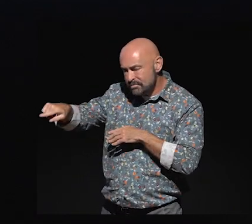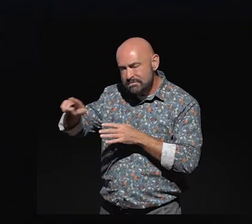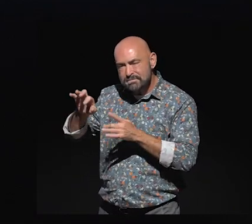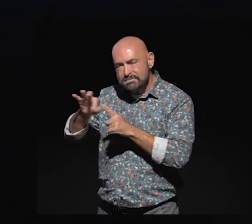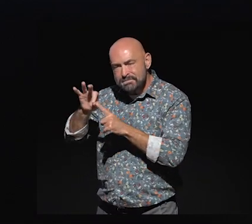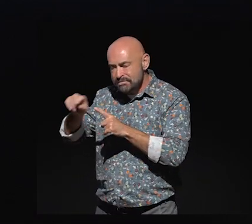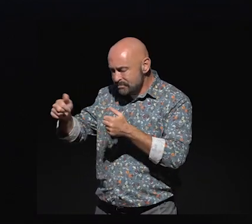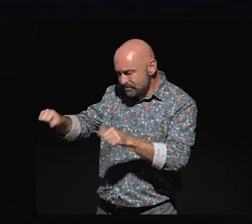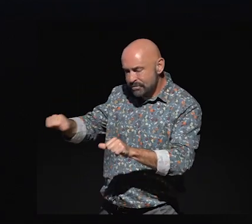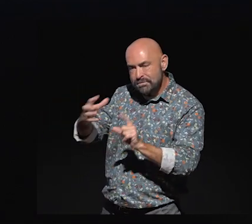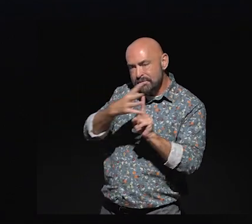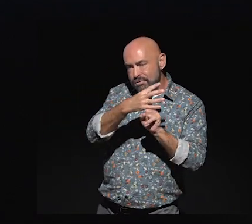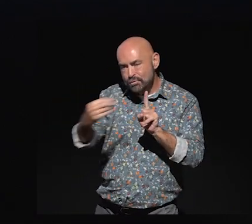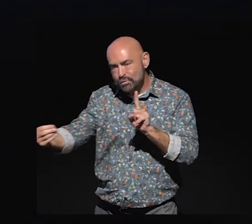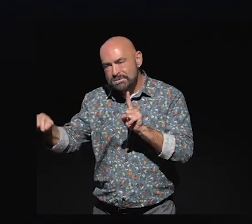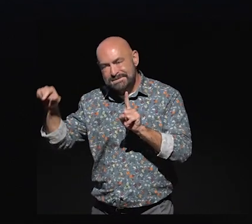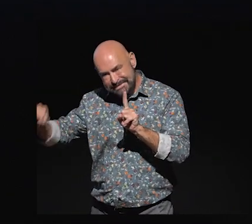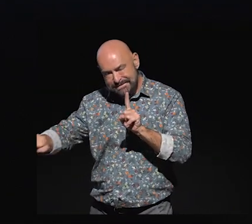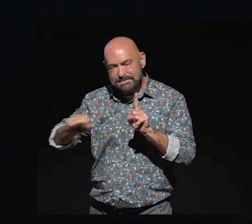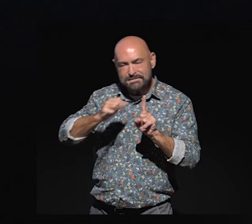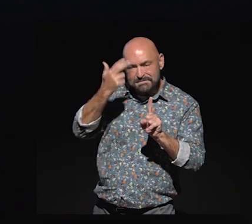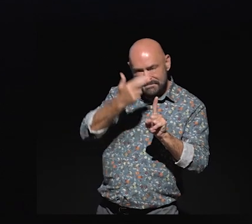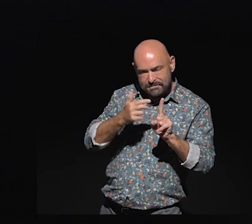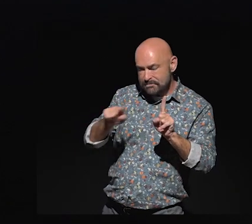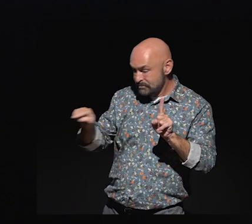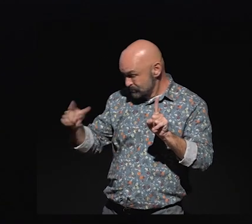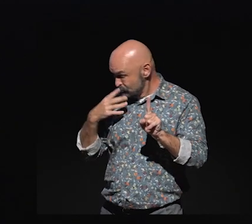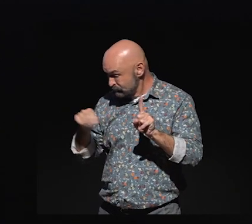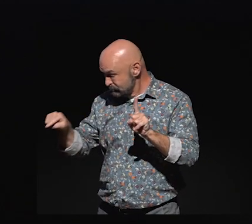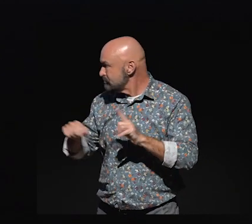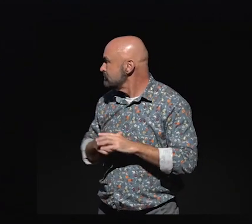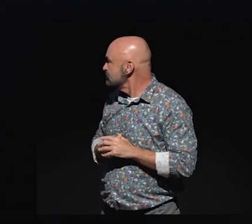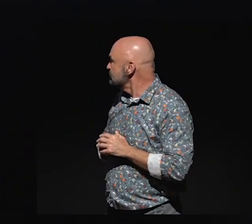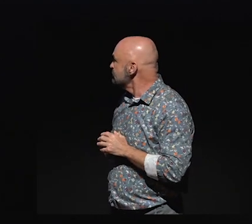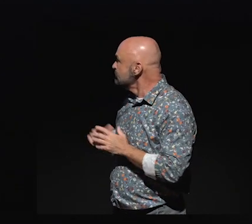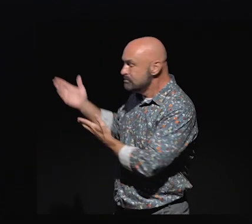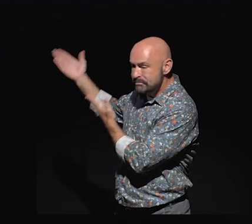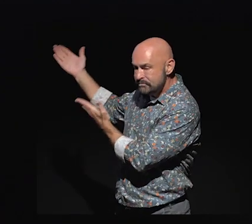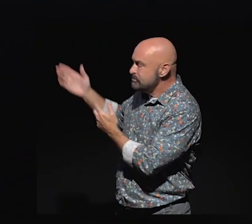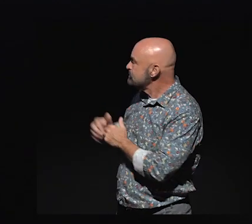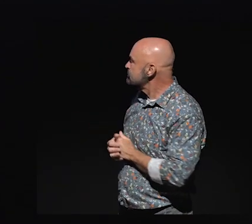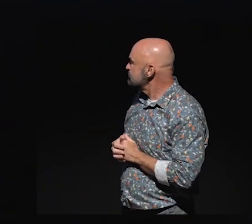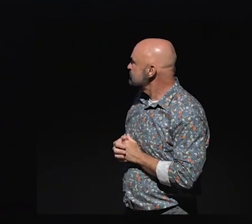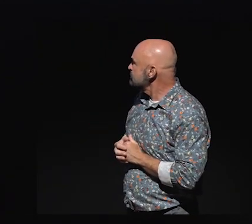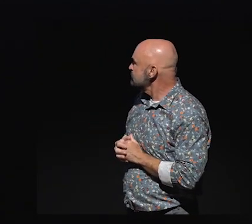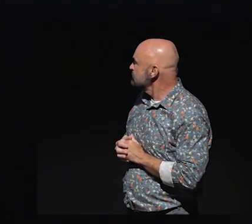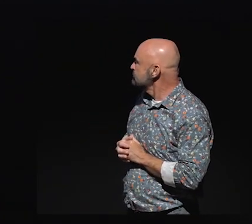who had used what he had created for his own art. So there you see the two of them.